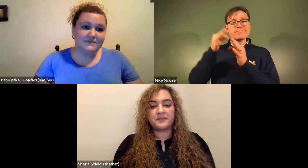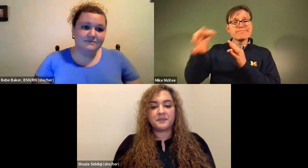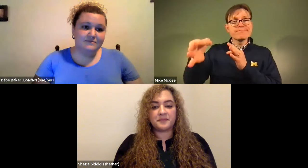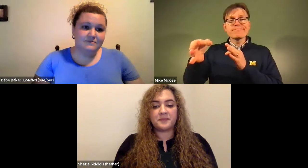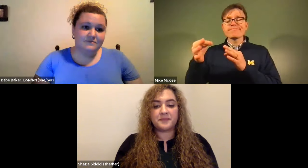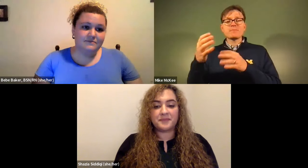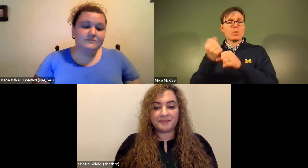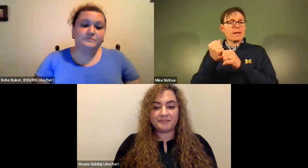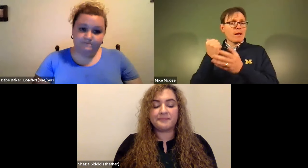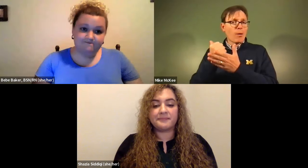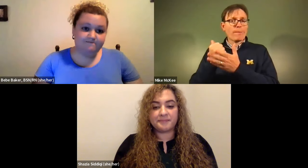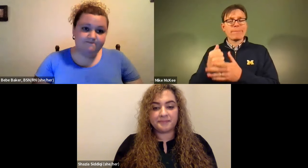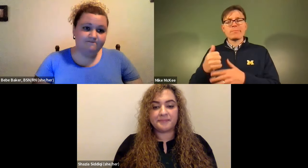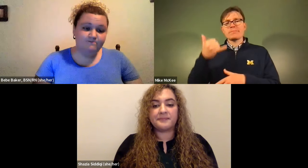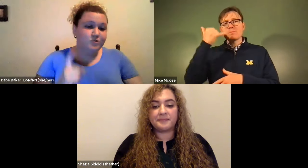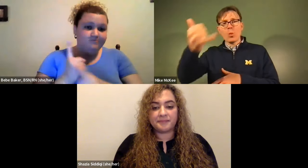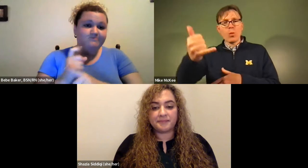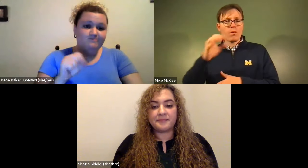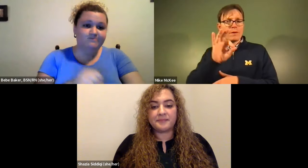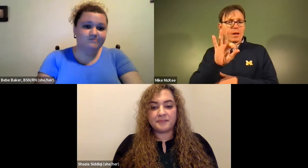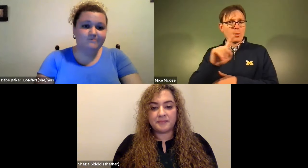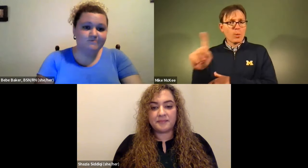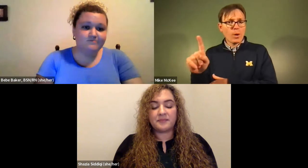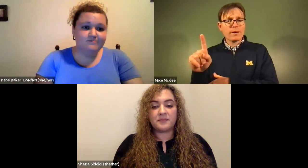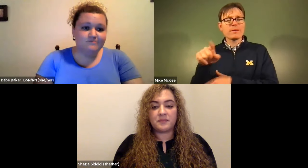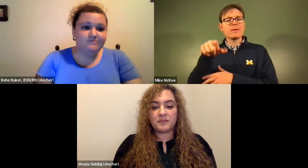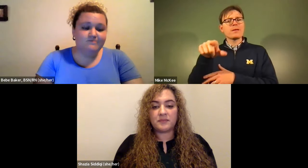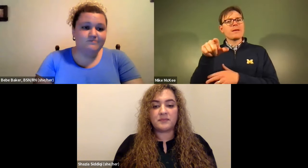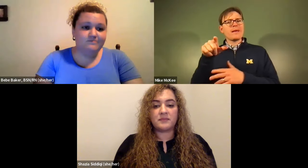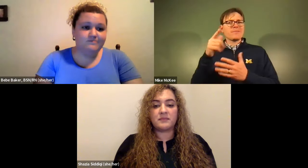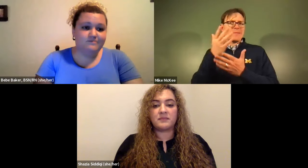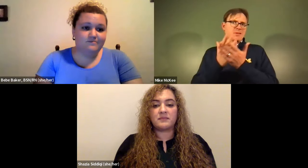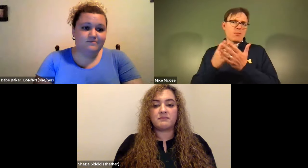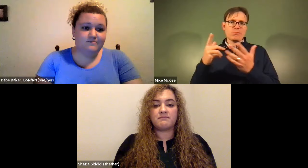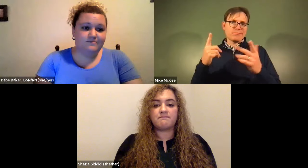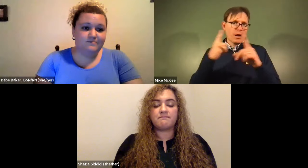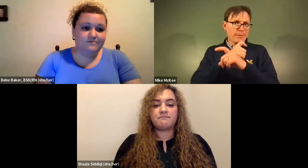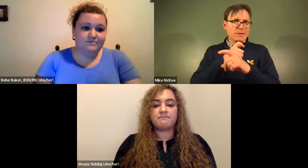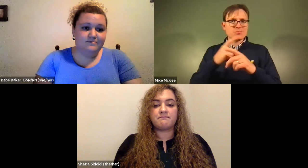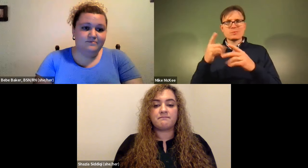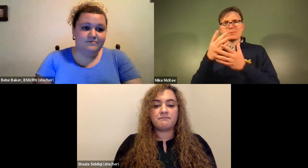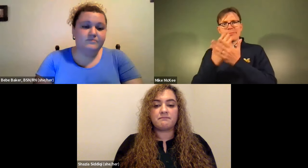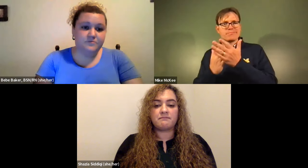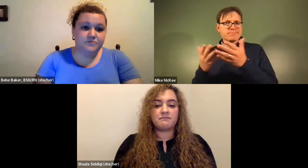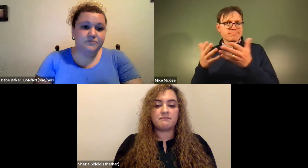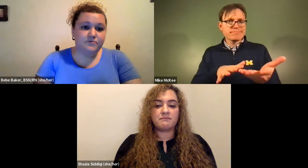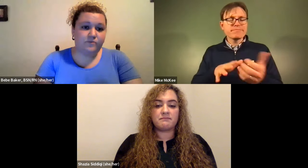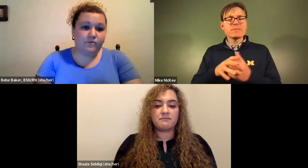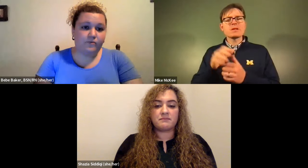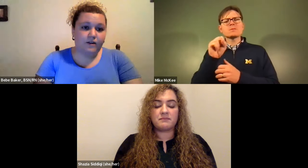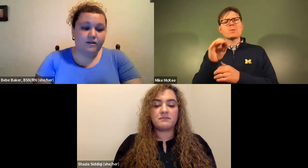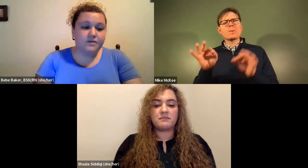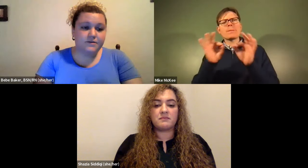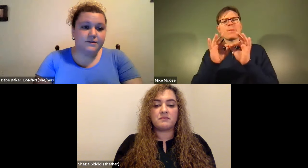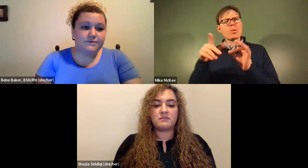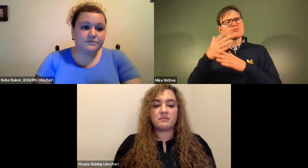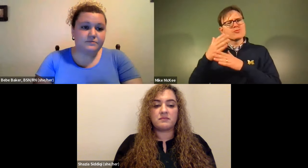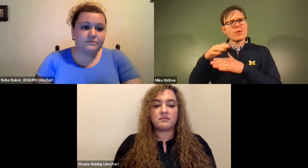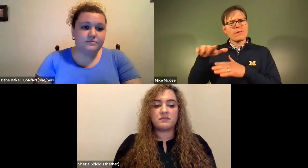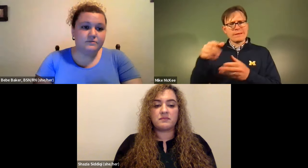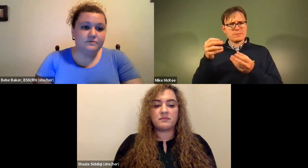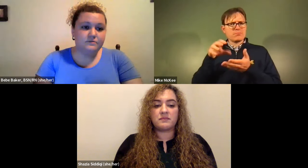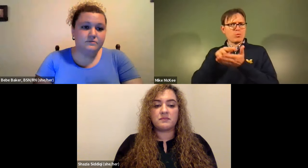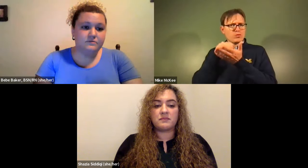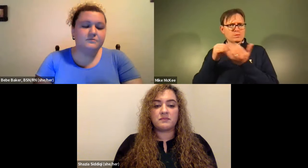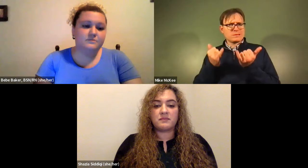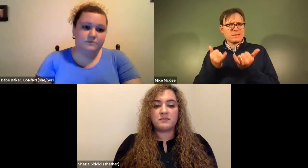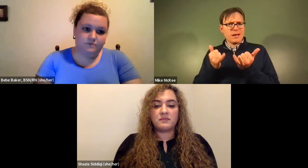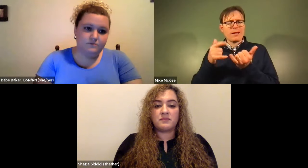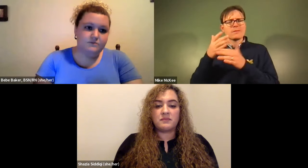James Cech: You know, and again I mentioned, you know a lot of people that have Community delay care they didn't call 911 when they started to feel it they lead, which led to further complications and eventually death.